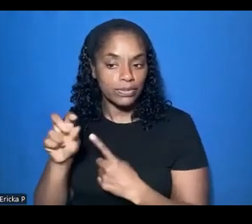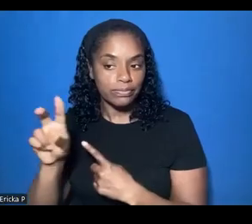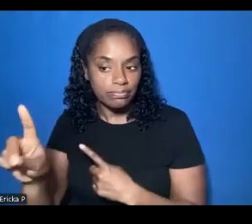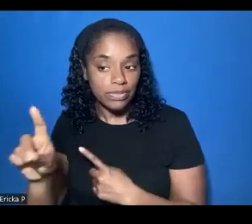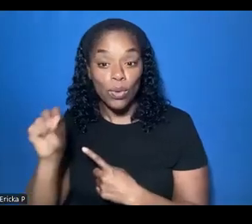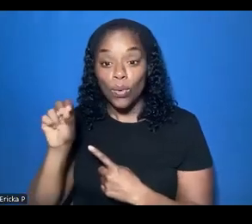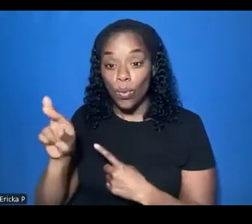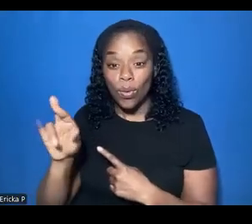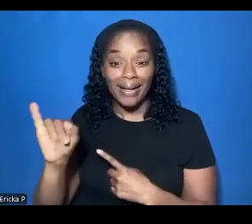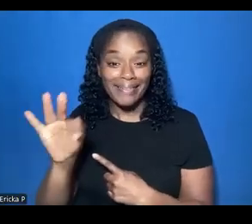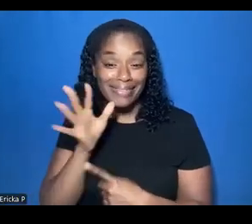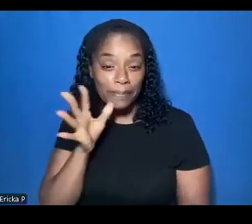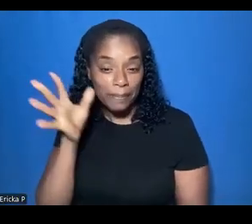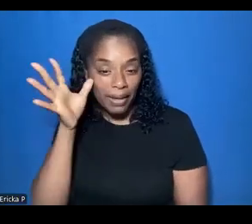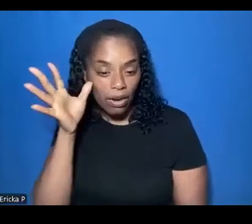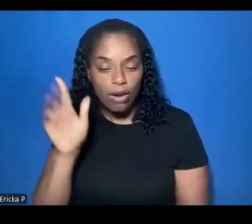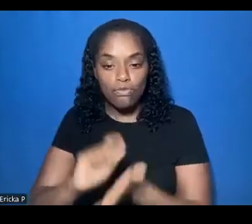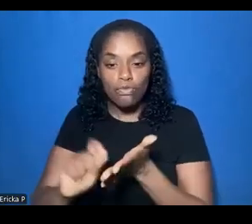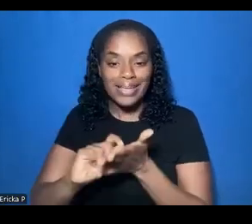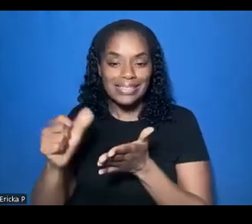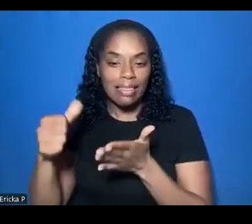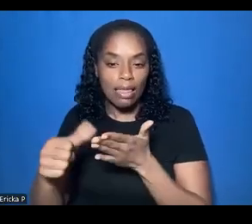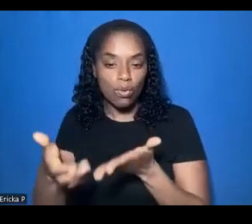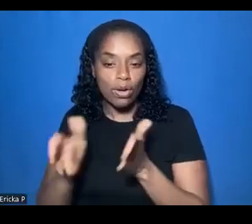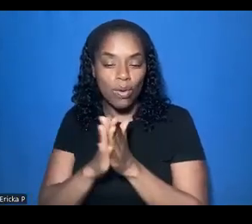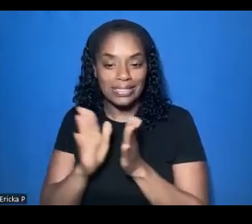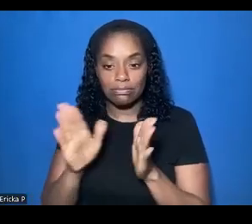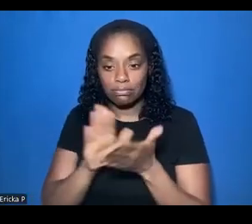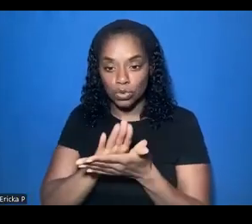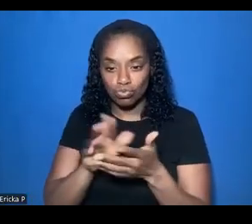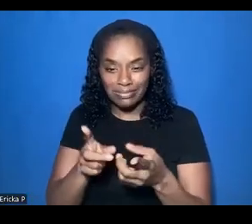or if the parent writes a letter requesting that the school district assess the student.